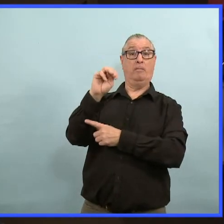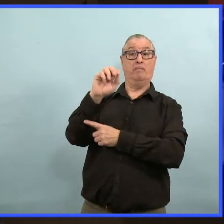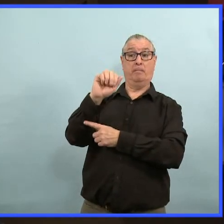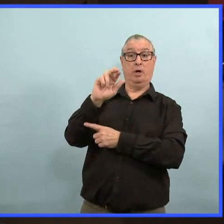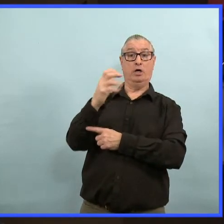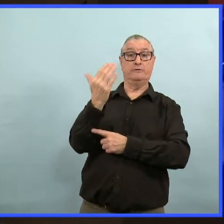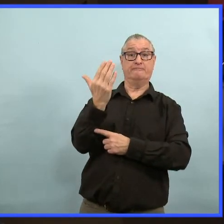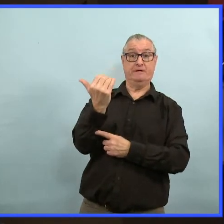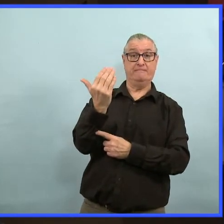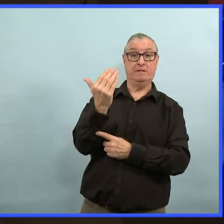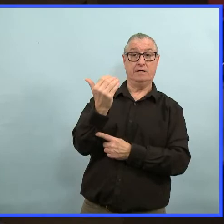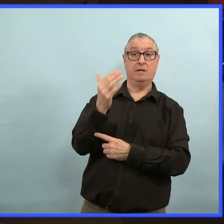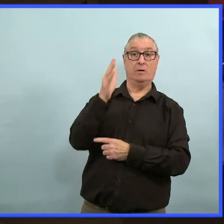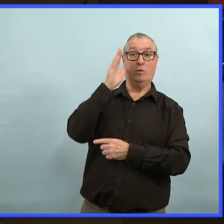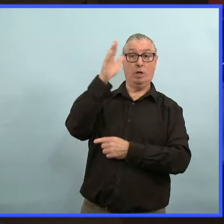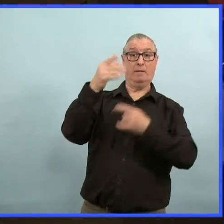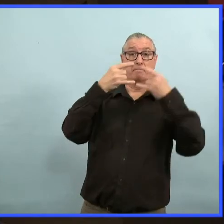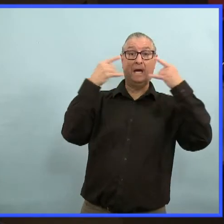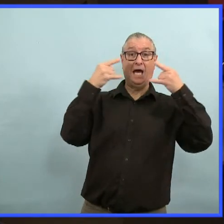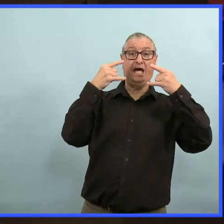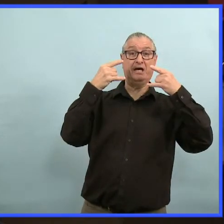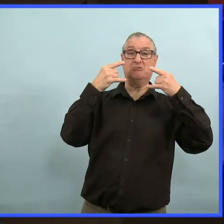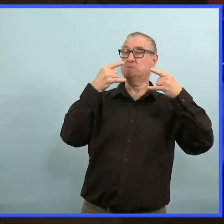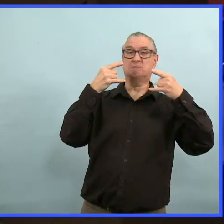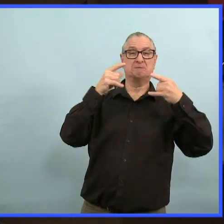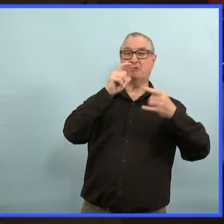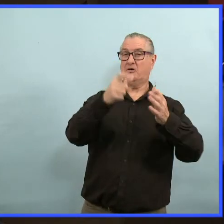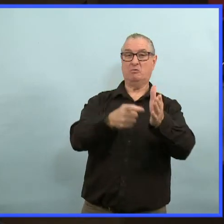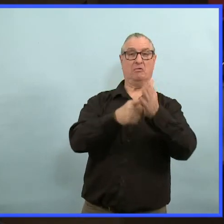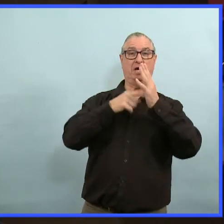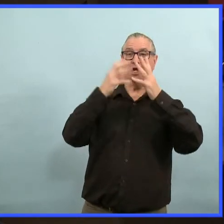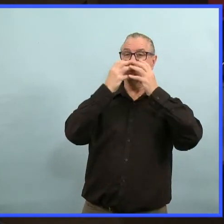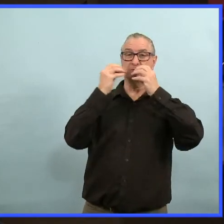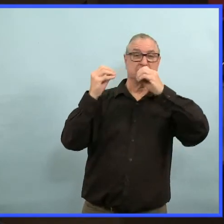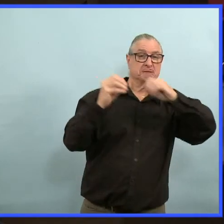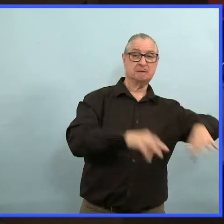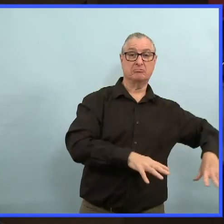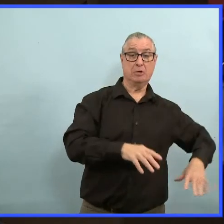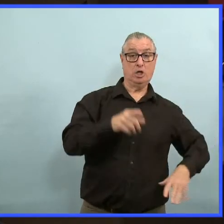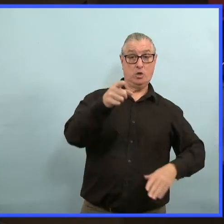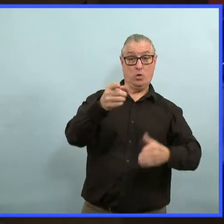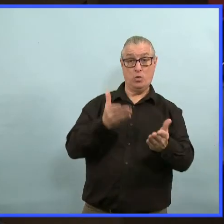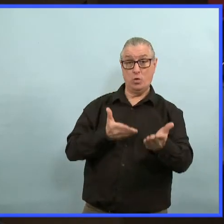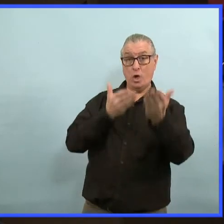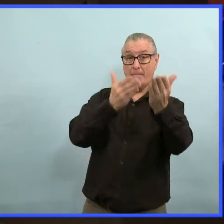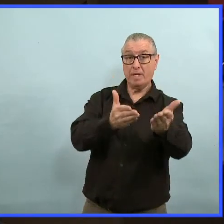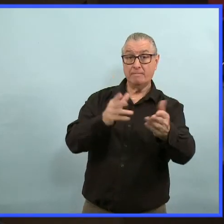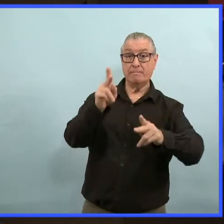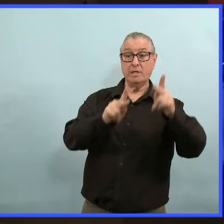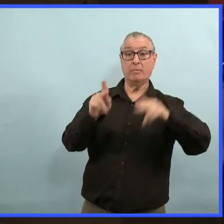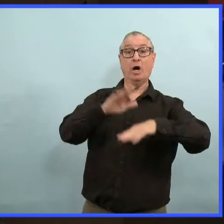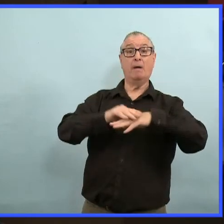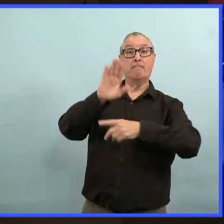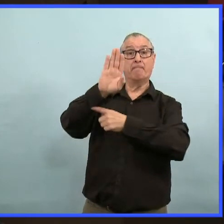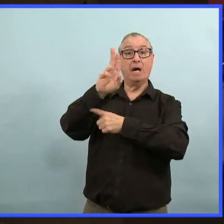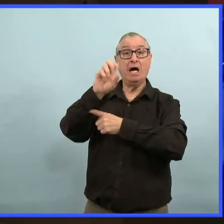highly recommending transit users people who use the bus in winnipeg to keep their masks on